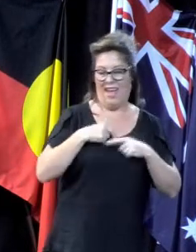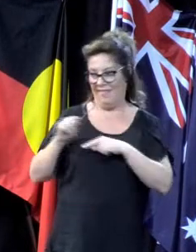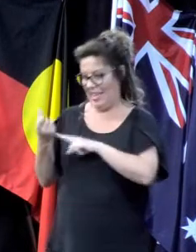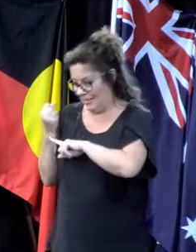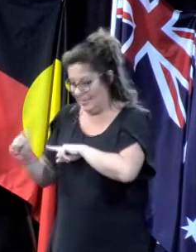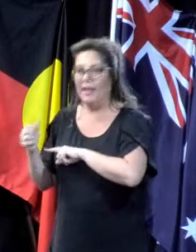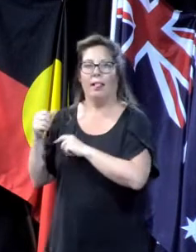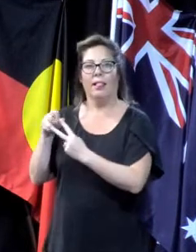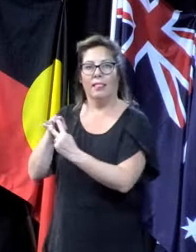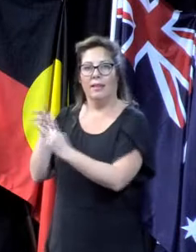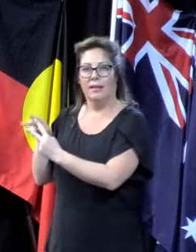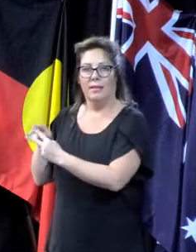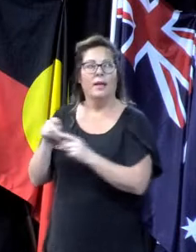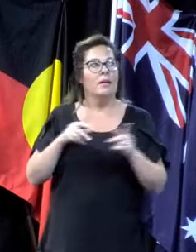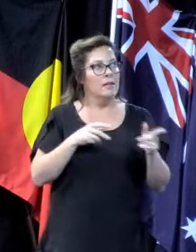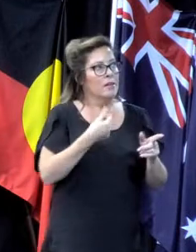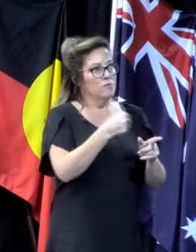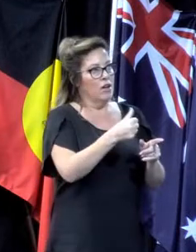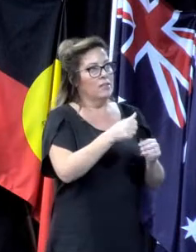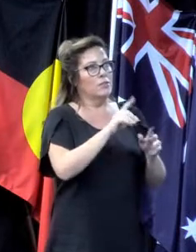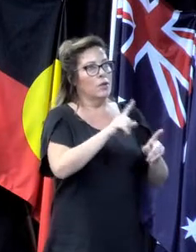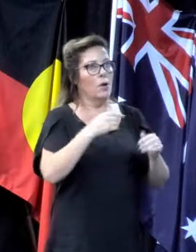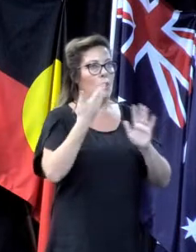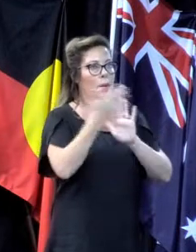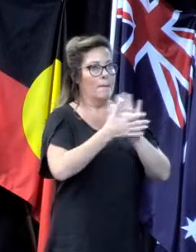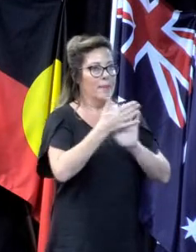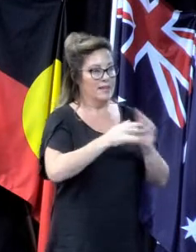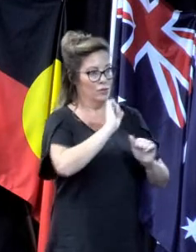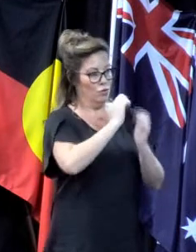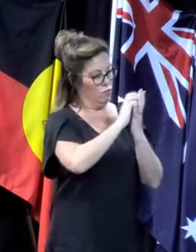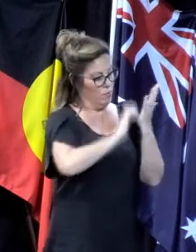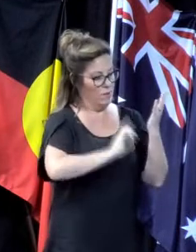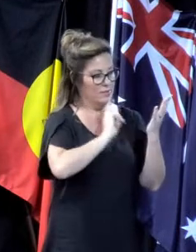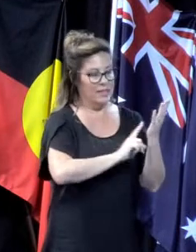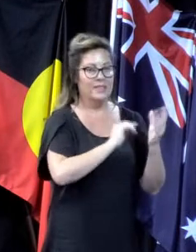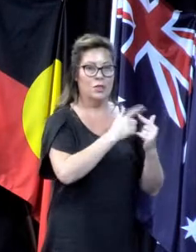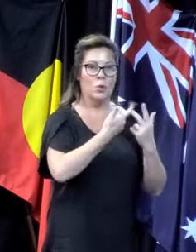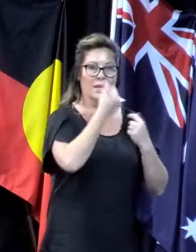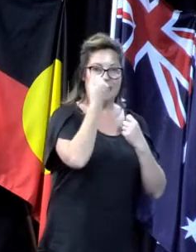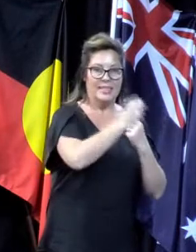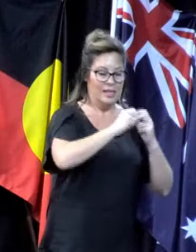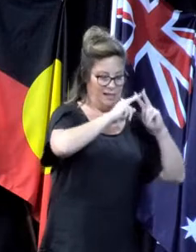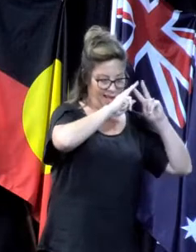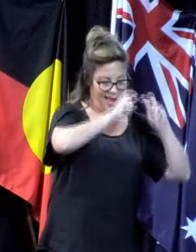in the phase of analyzing data, considering human resourcing implications,